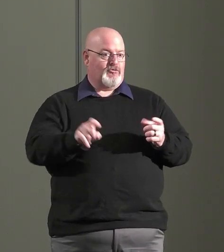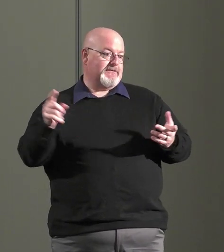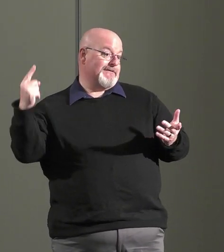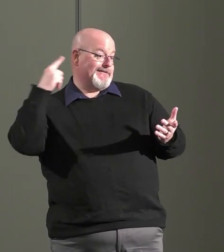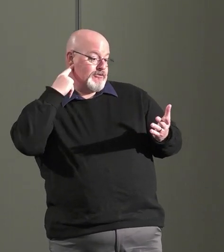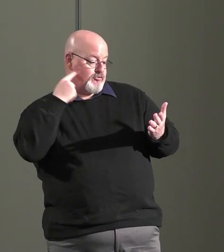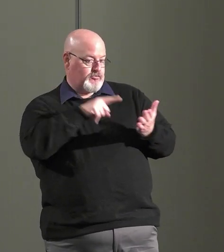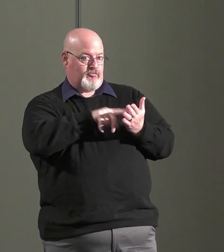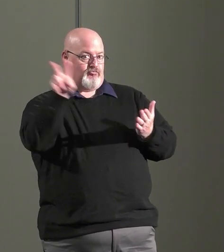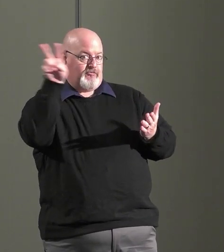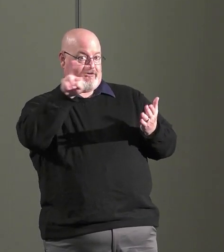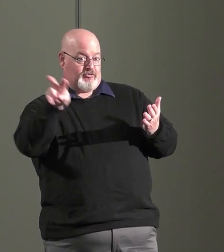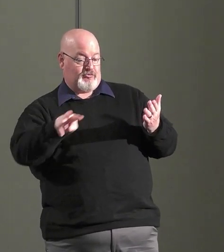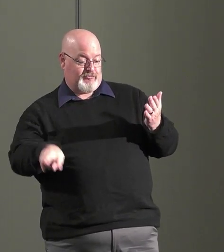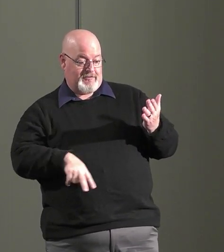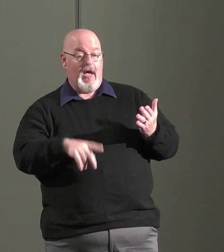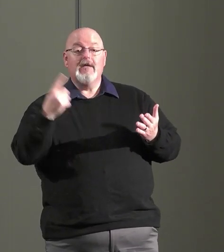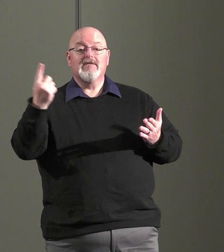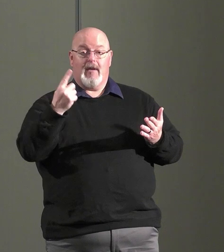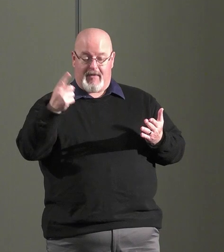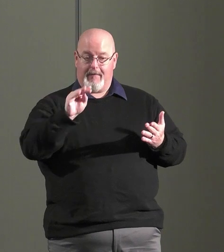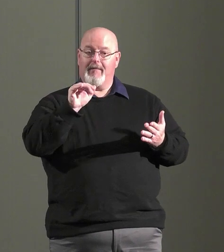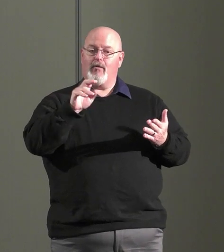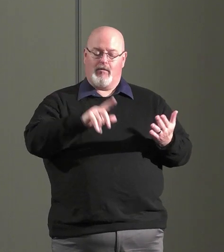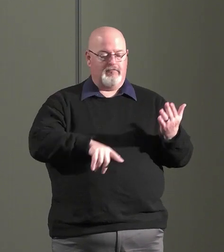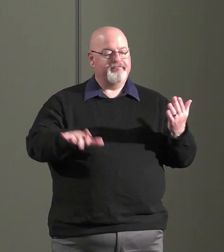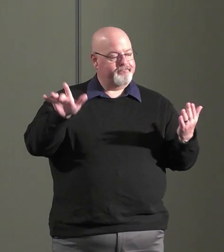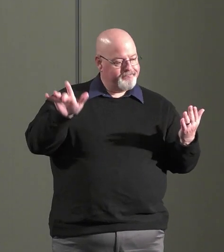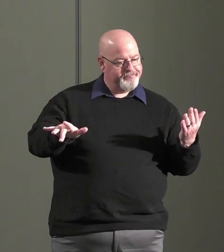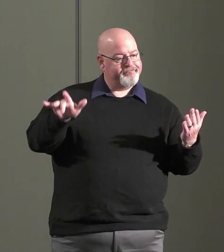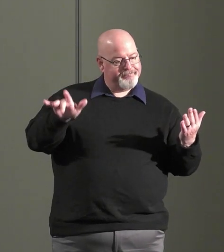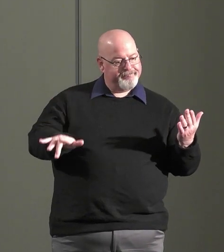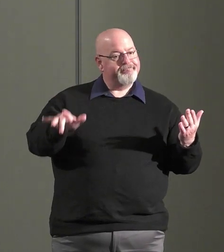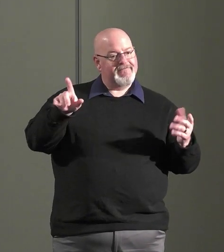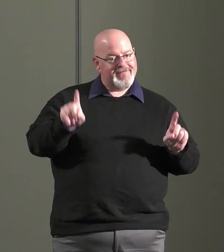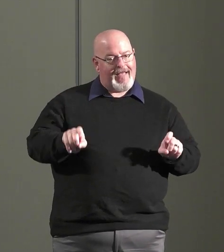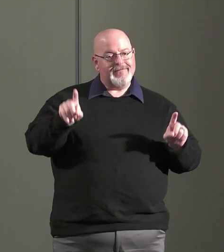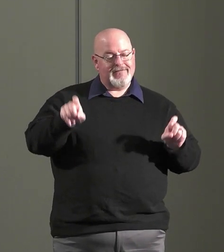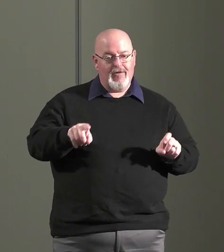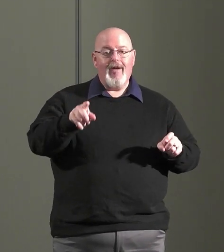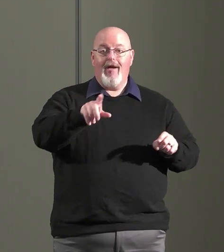the screen reader and someone manually goes through and test and says you navigate to a